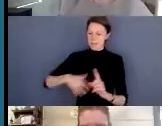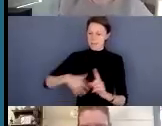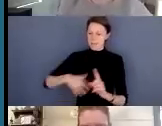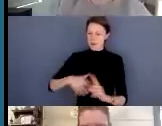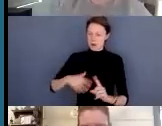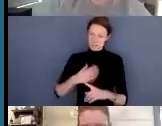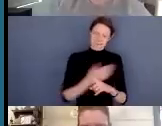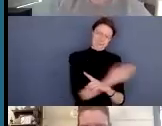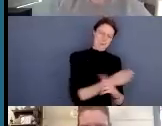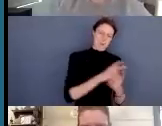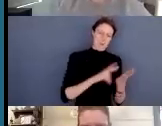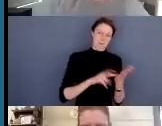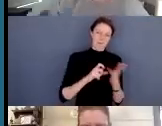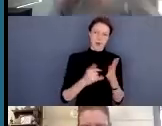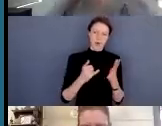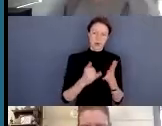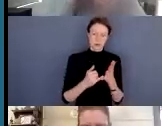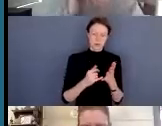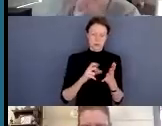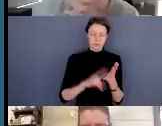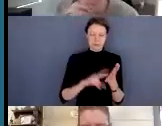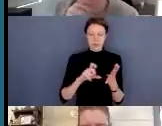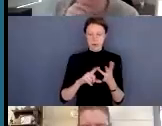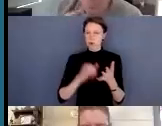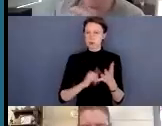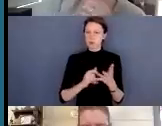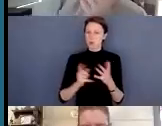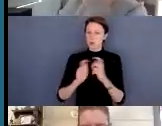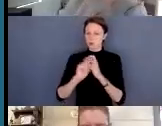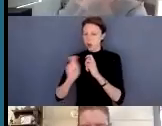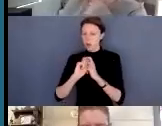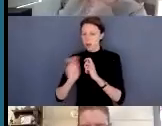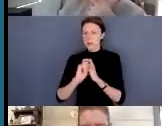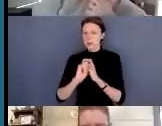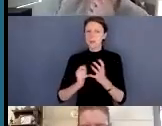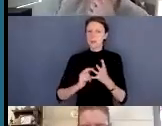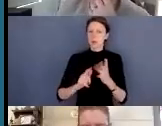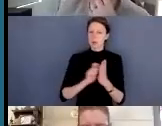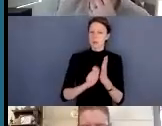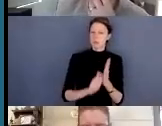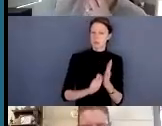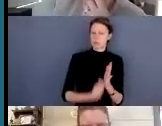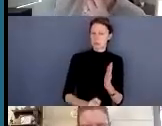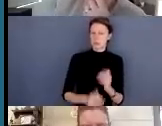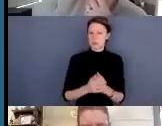the last couple of years was primarily as a journalist. So I started off in ABC radio,